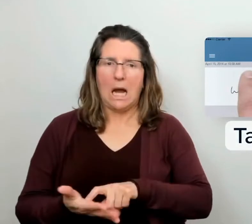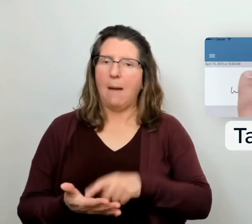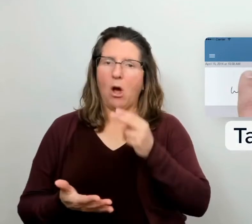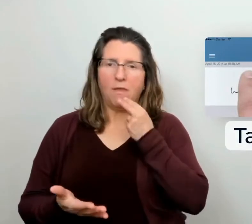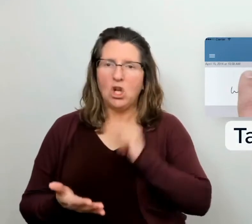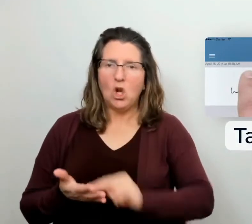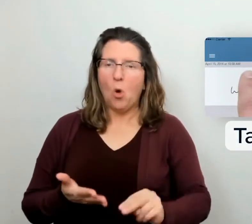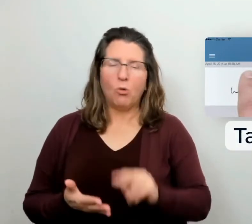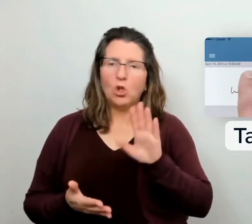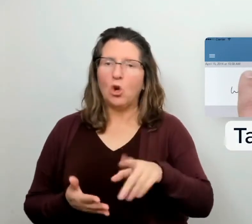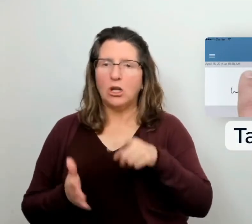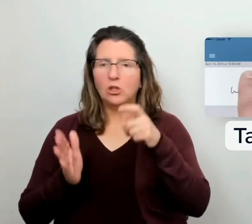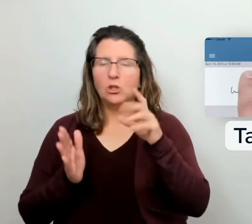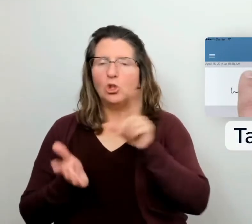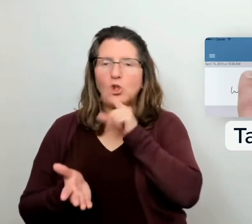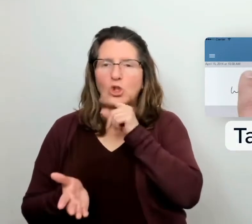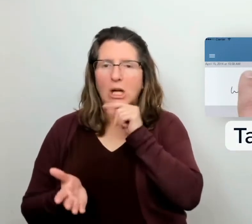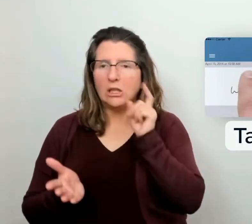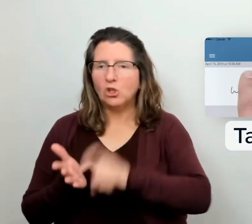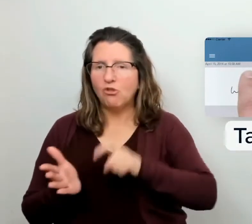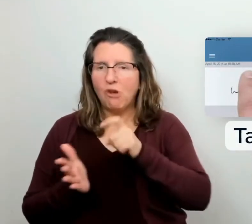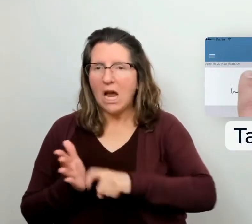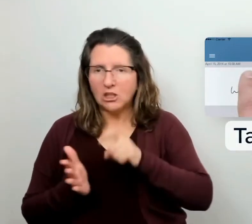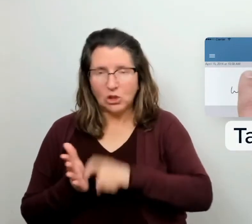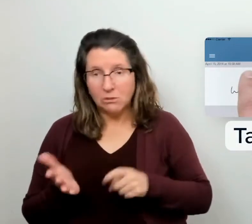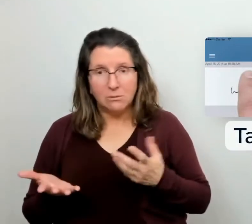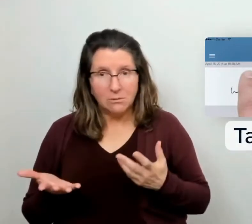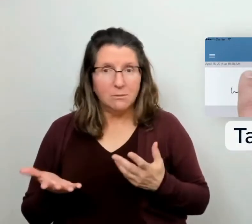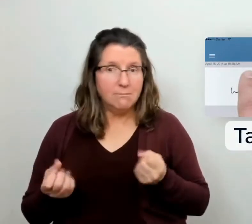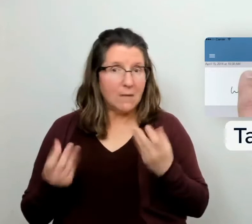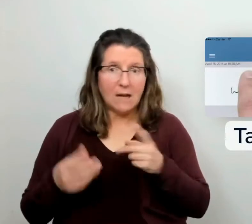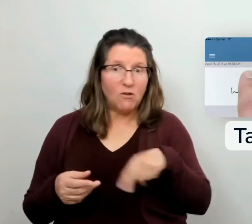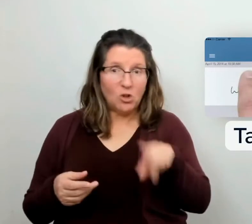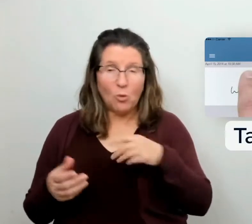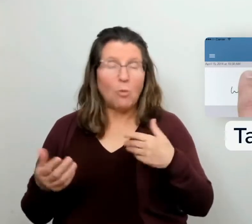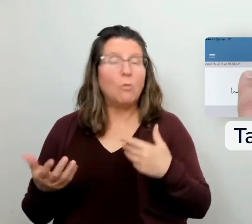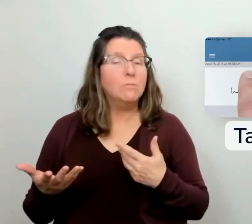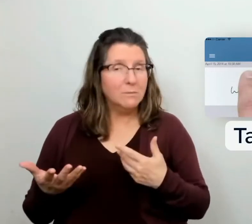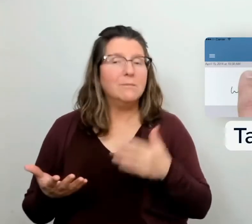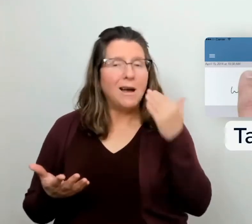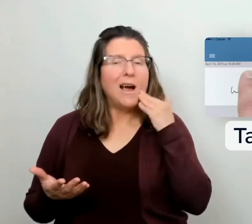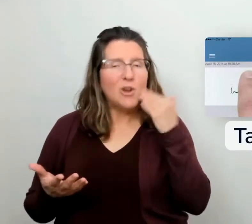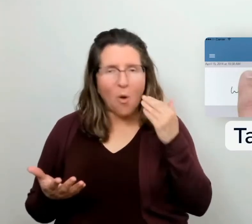Simply tap on your notes - meaning your chicken scratch. Oh well, I am guessing many of you have